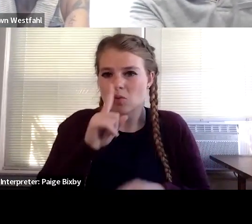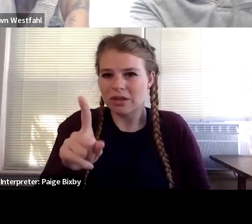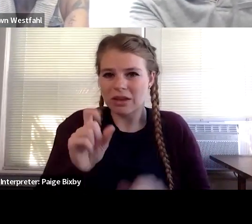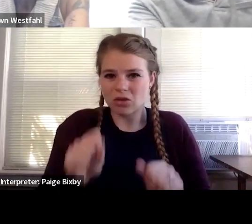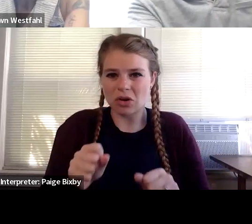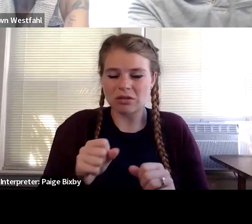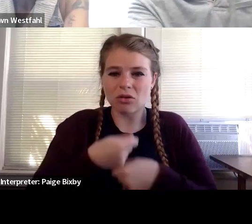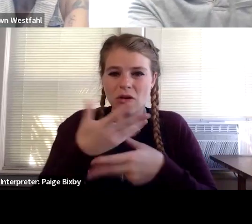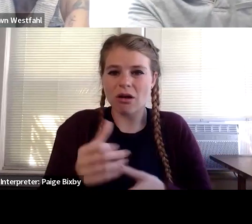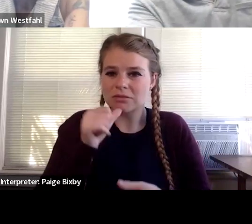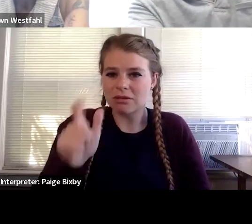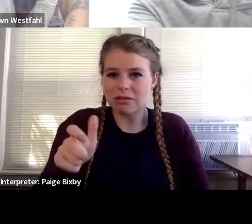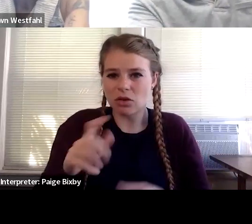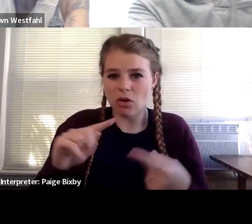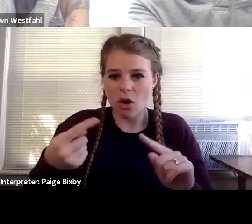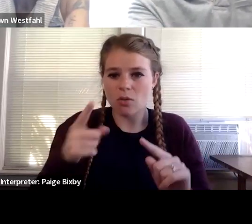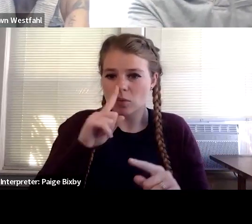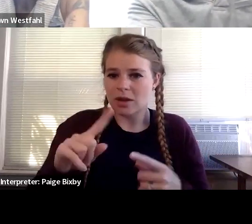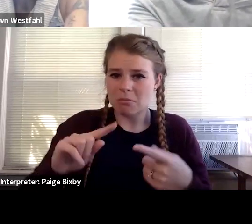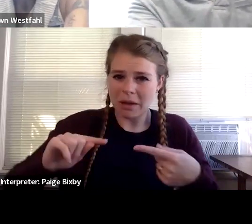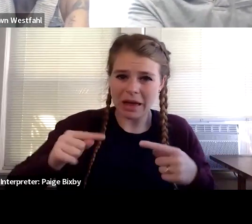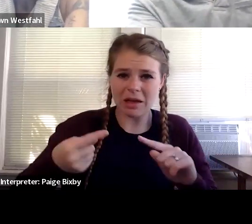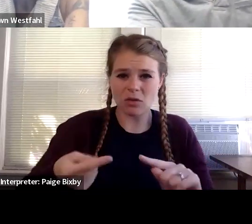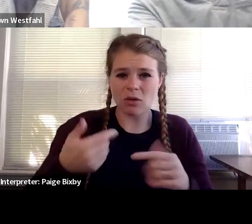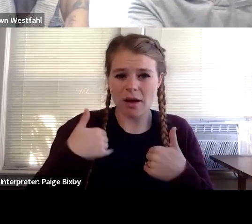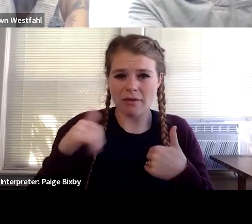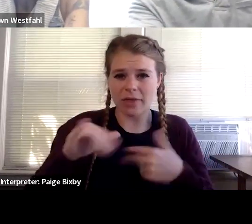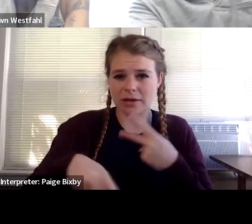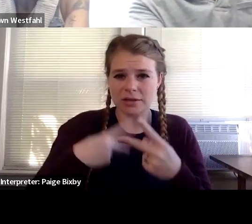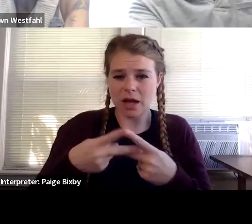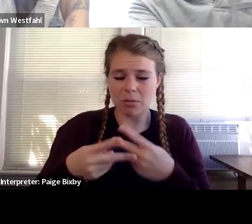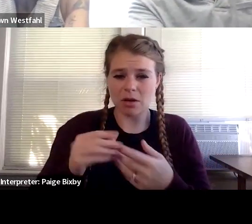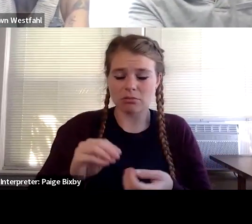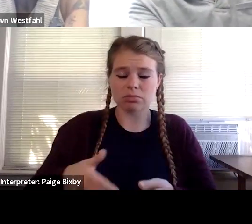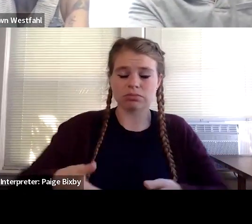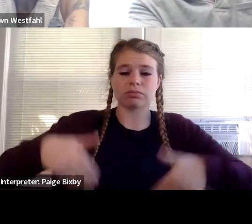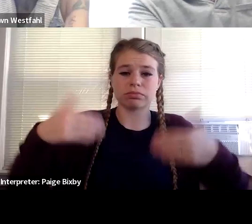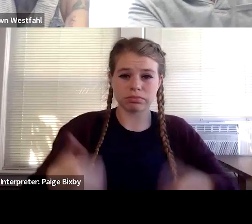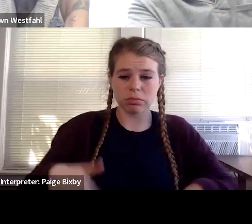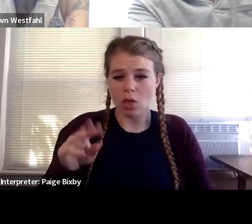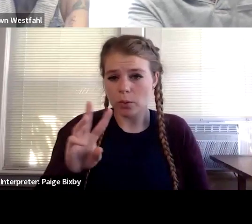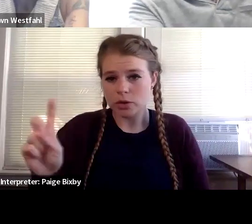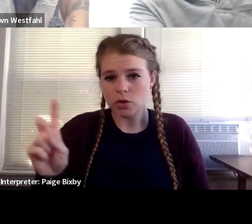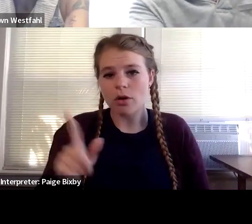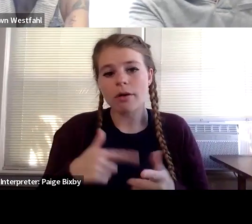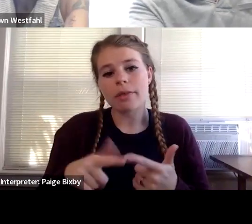It's very painful to have that precipitated withdrawal. And the thing we wanna look for, as Shawn said, is respirations.